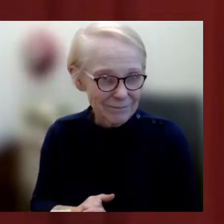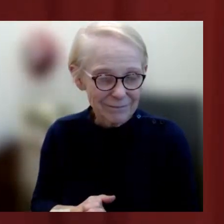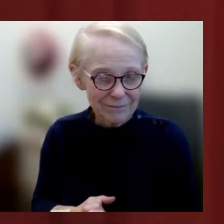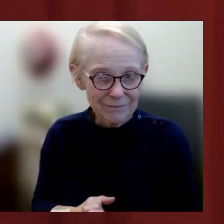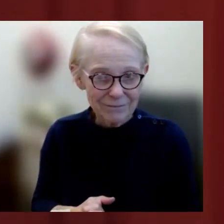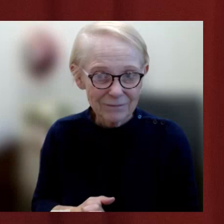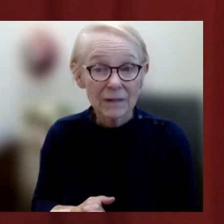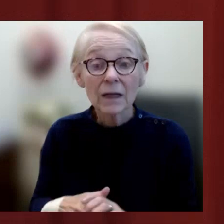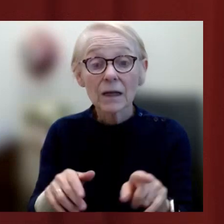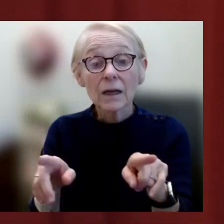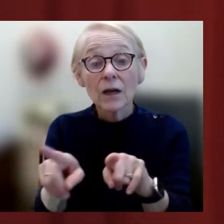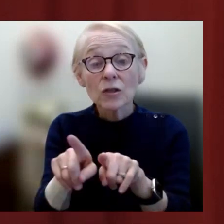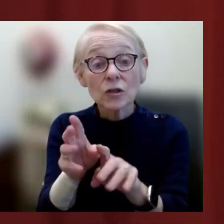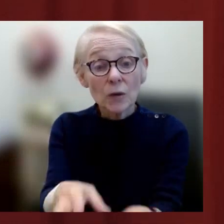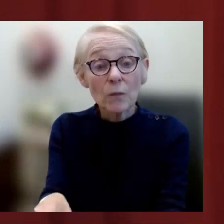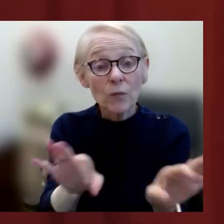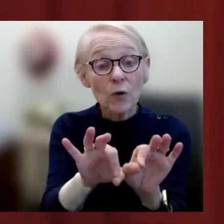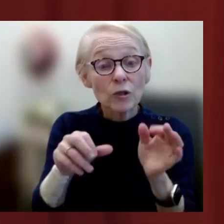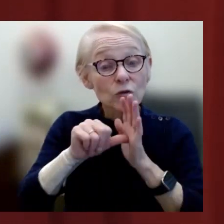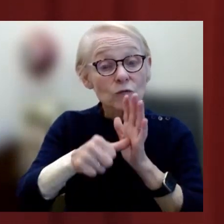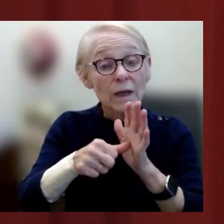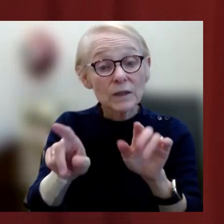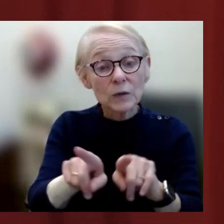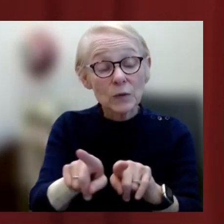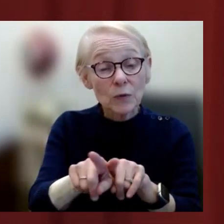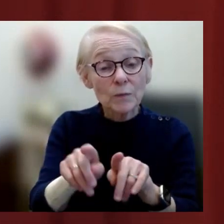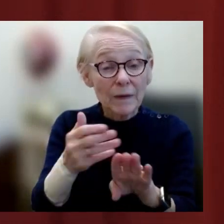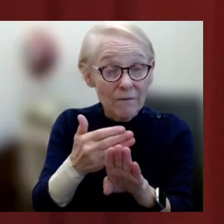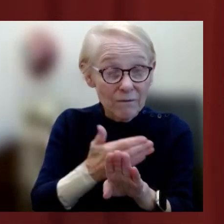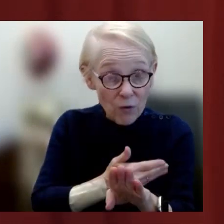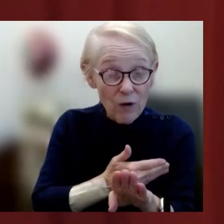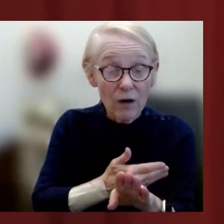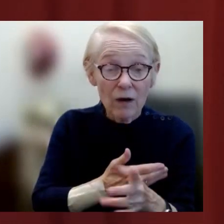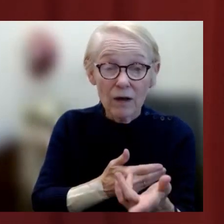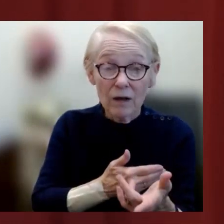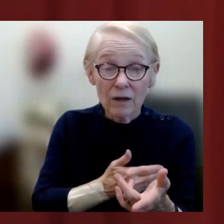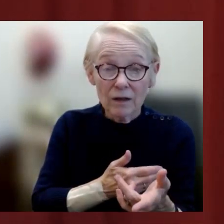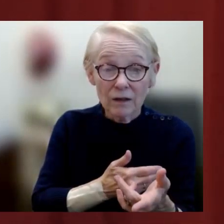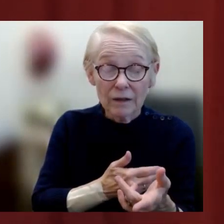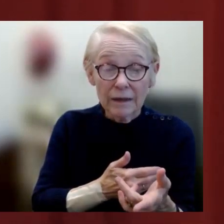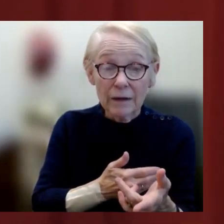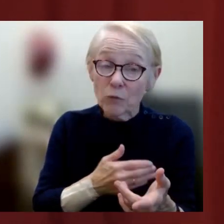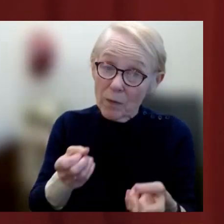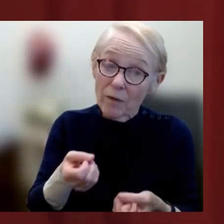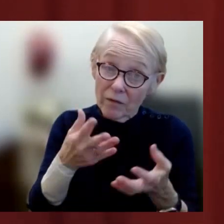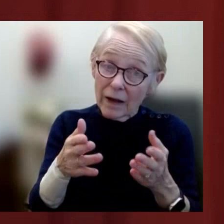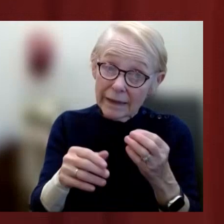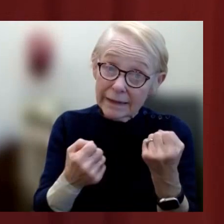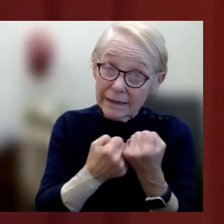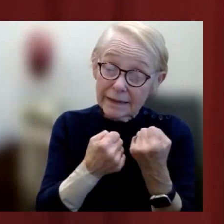important to stress as Ed mentioned before we are providing assistance in terms of registration and